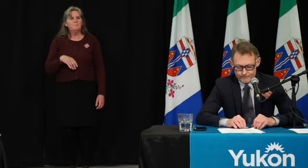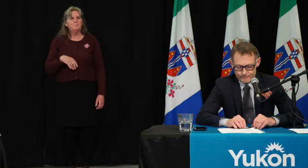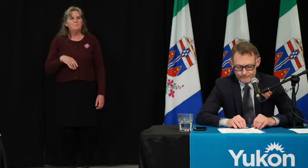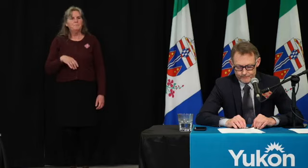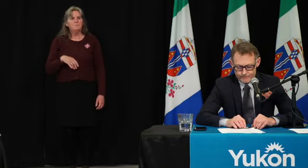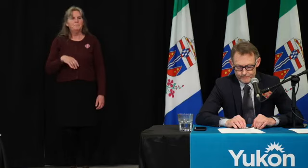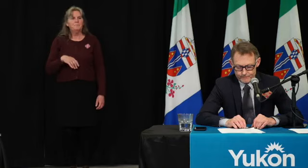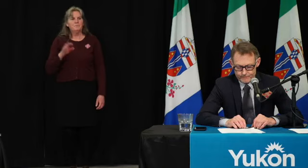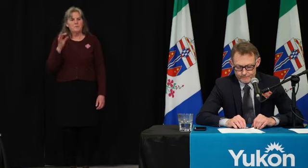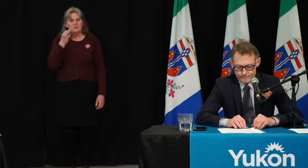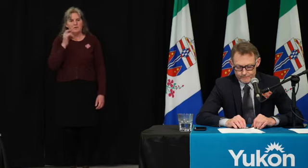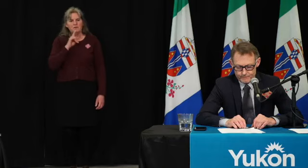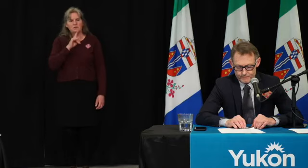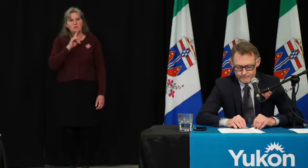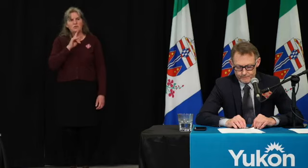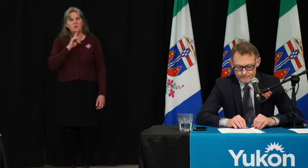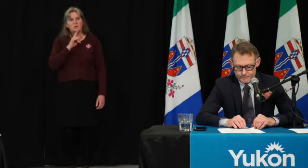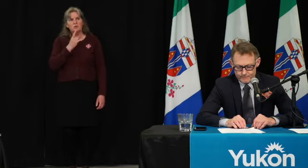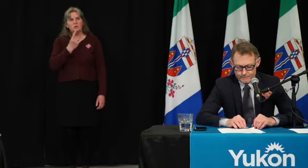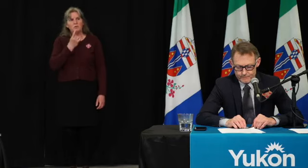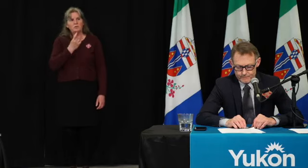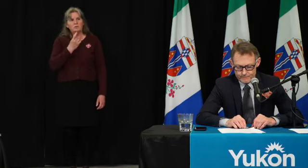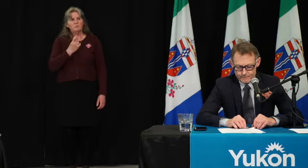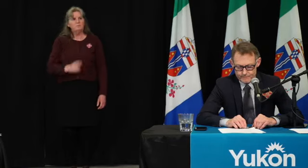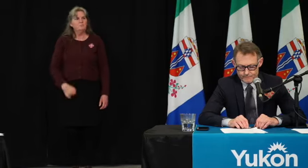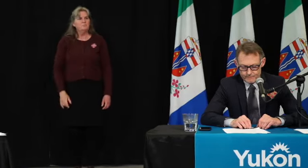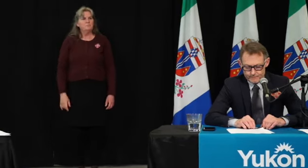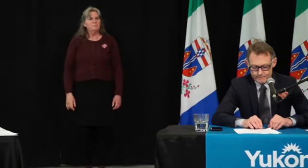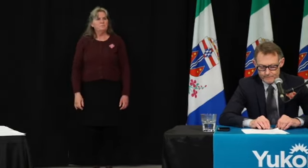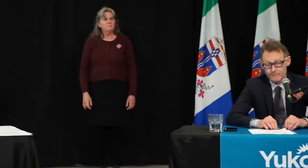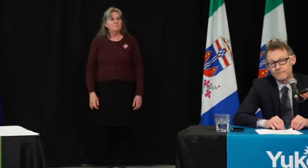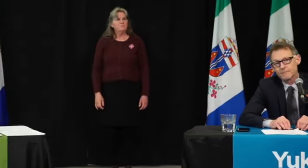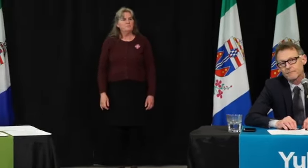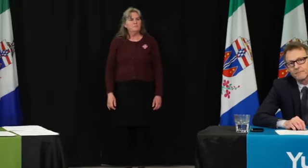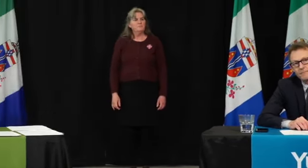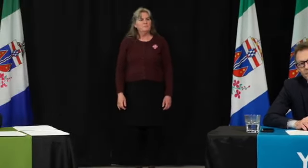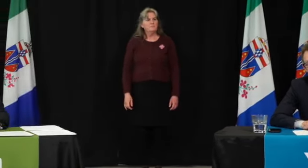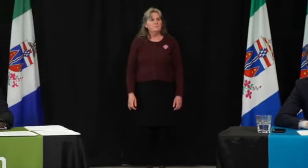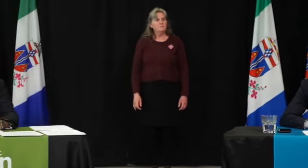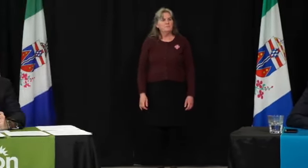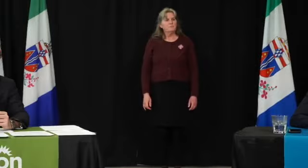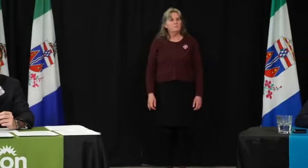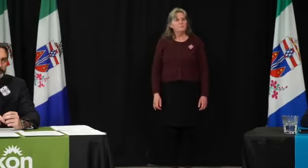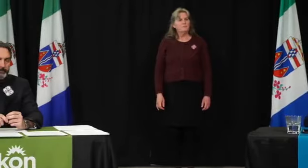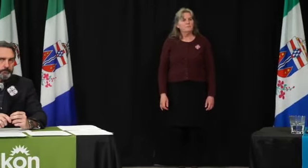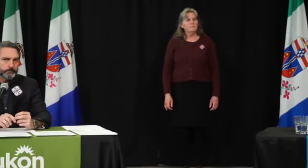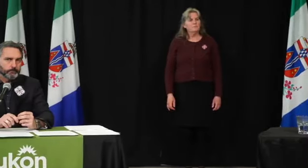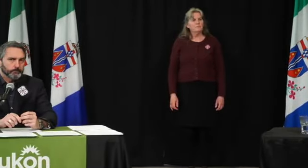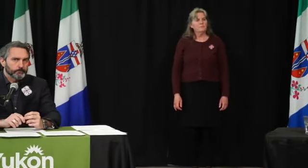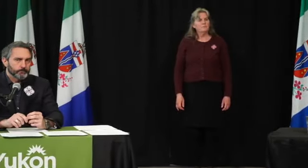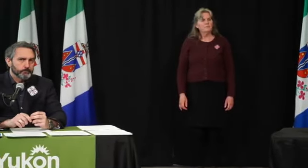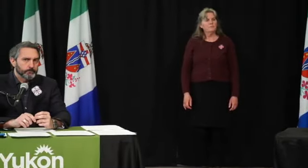not ordered to shut down but did shut down and wanting to reopen soon, or one that was mandated